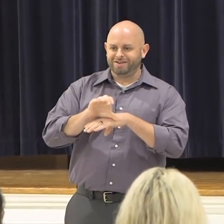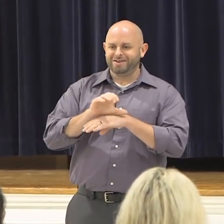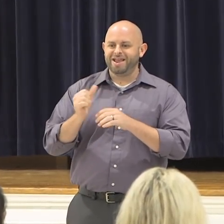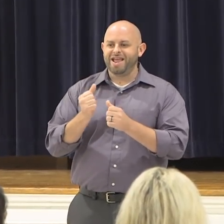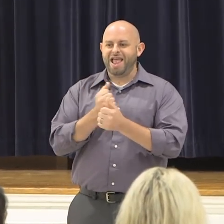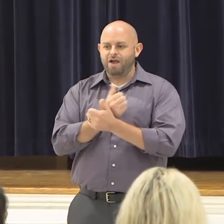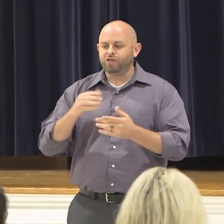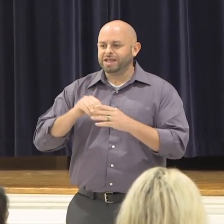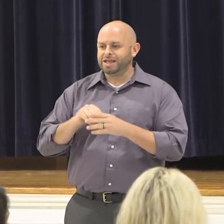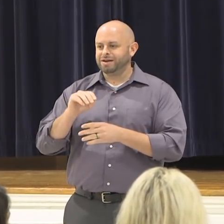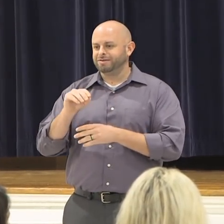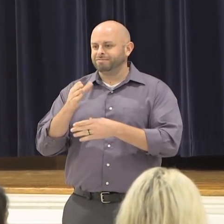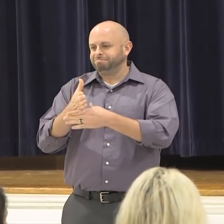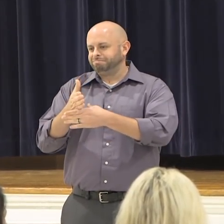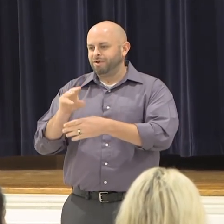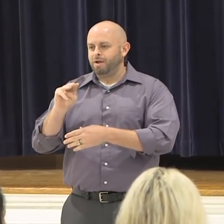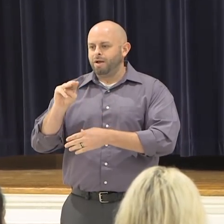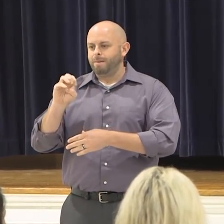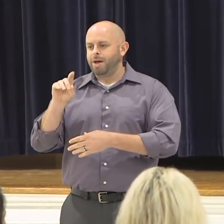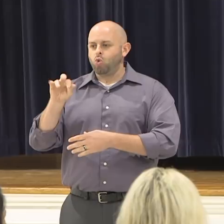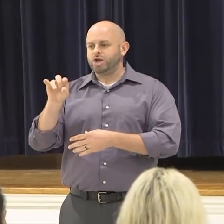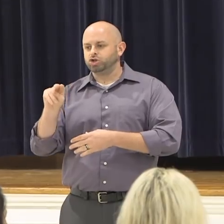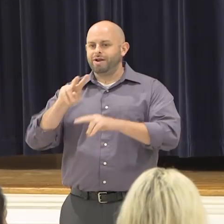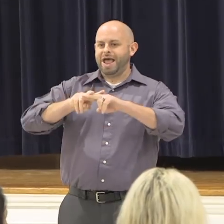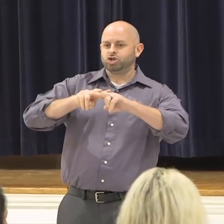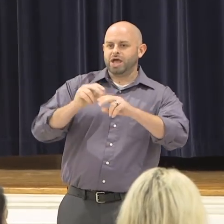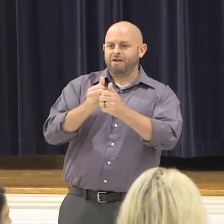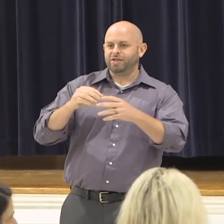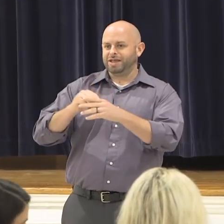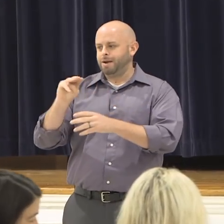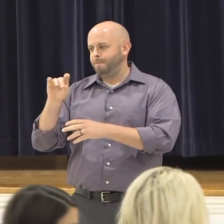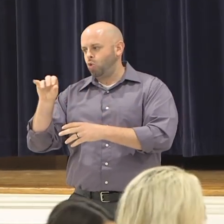moderation hashtag everything in moderation so